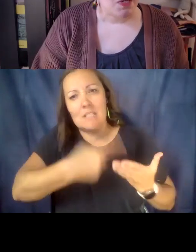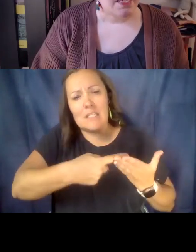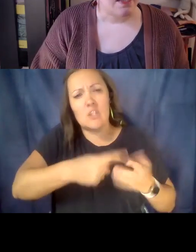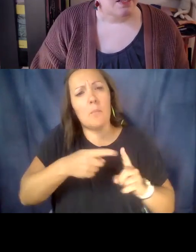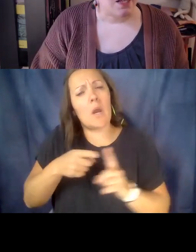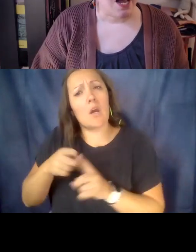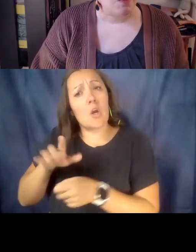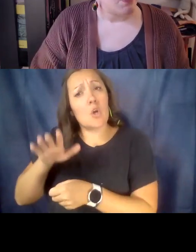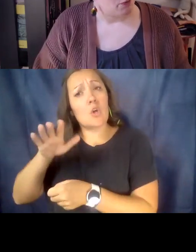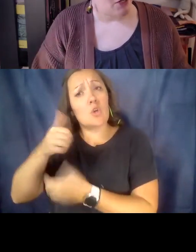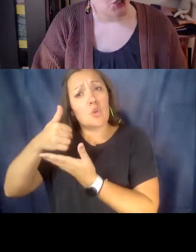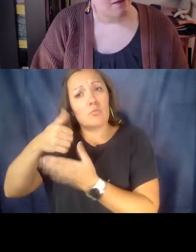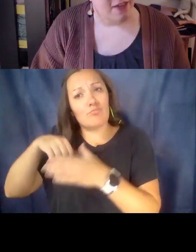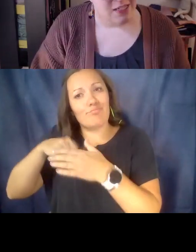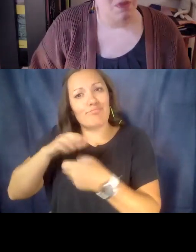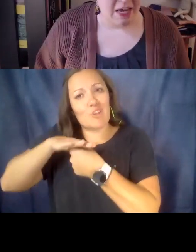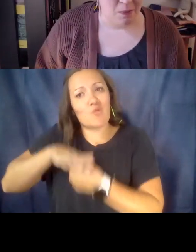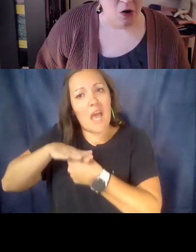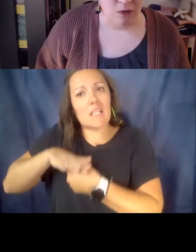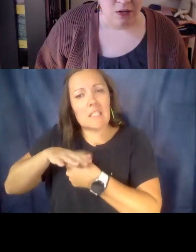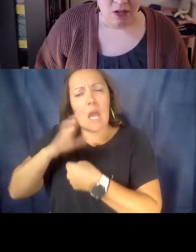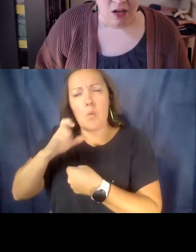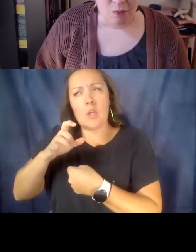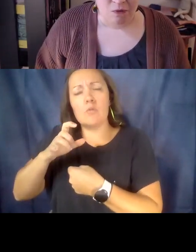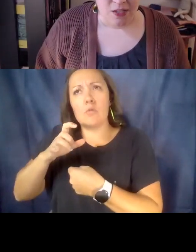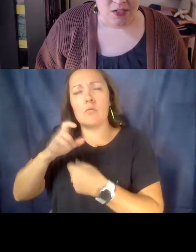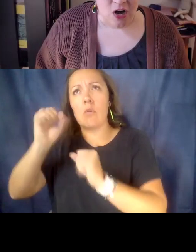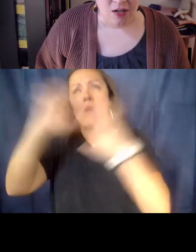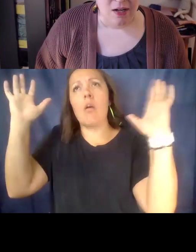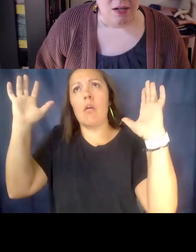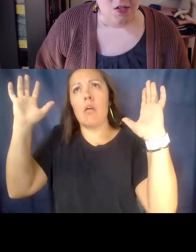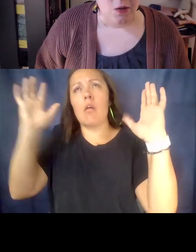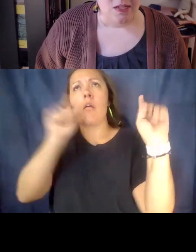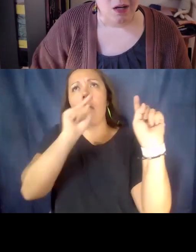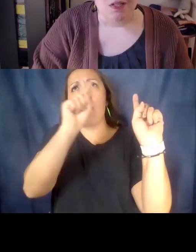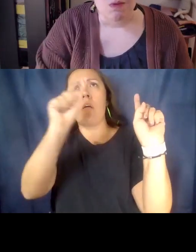as the bigger picture of things that I'm thinking about for this talk. So let's talk about something